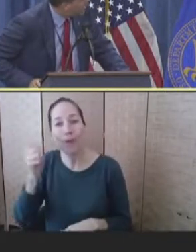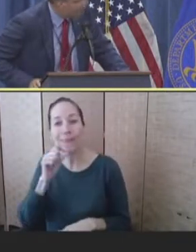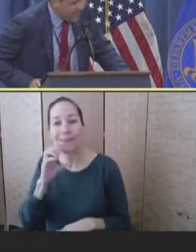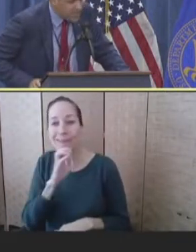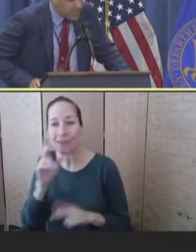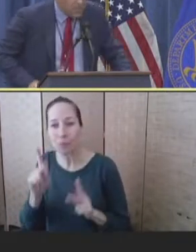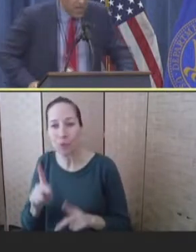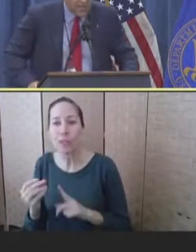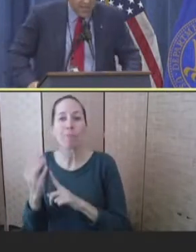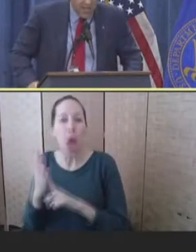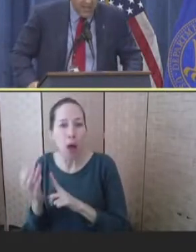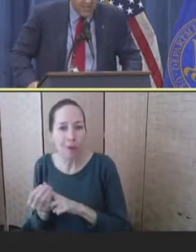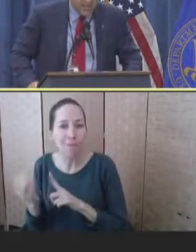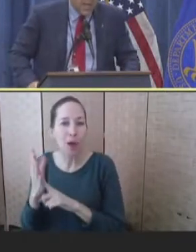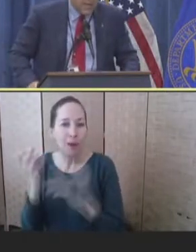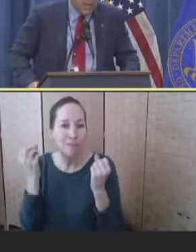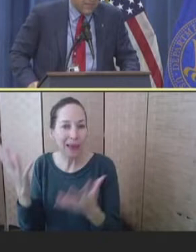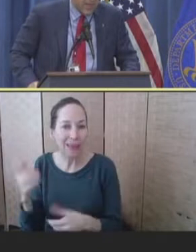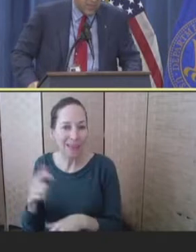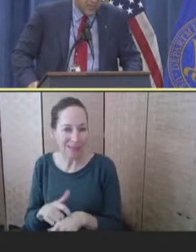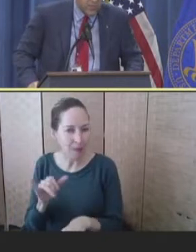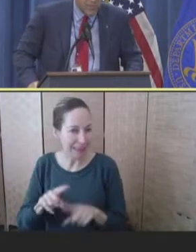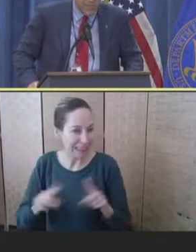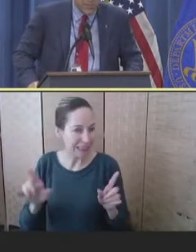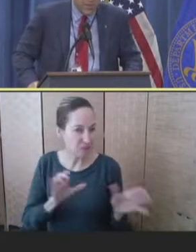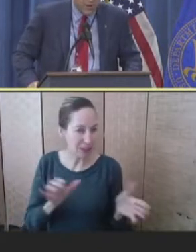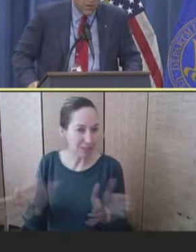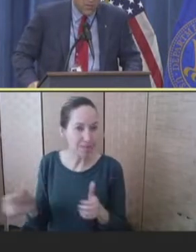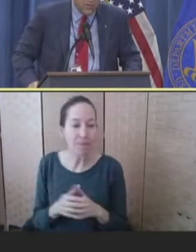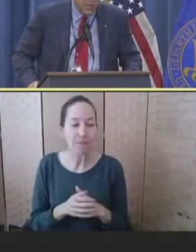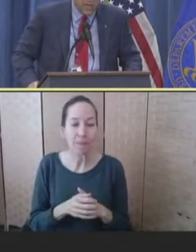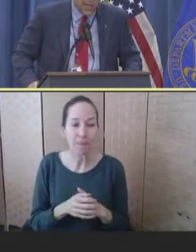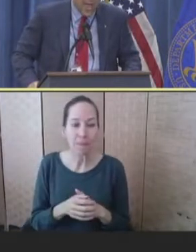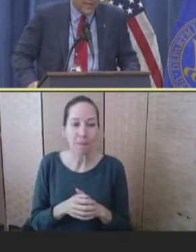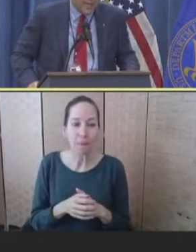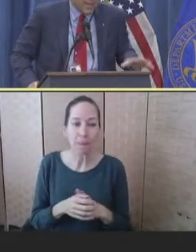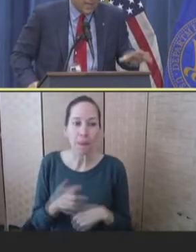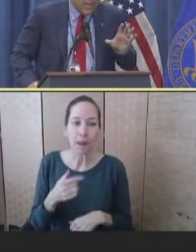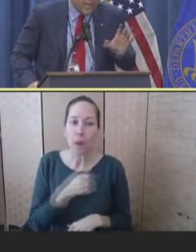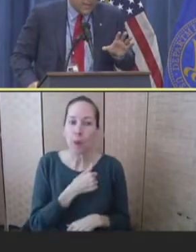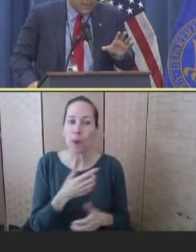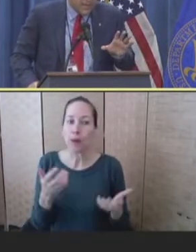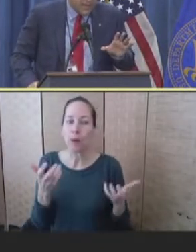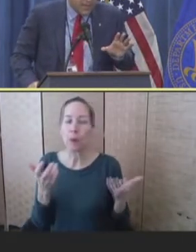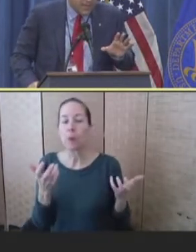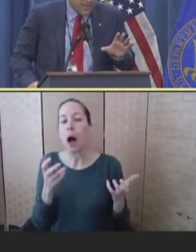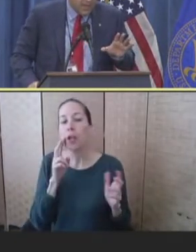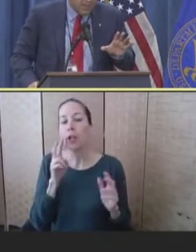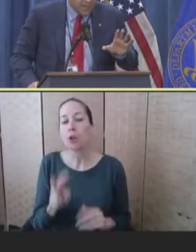We'd like to do challenged studies in the Phase II space in order to look at the ability